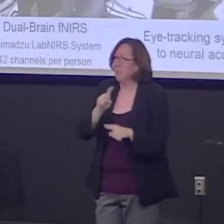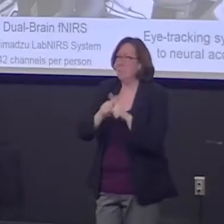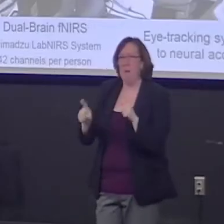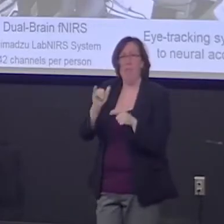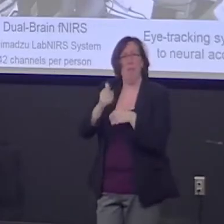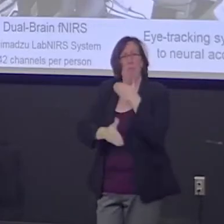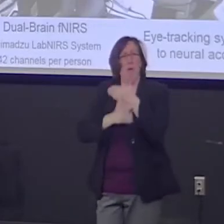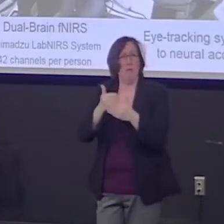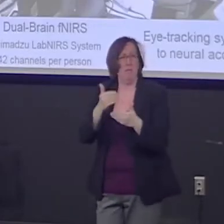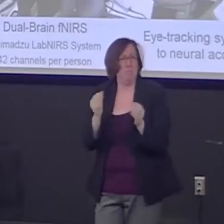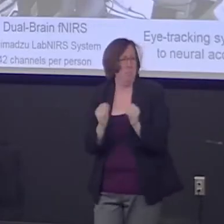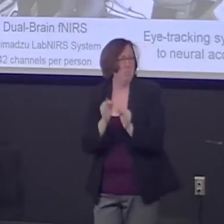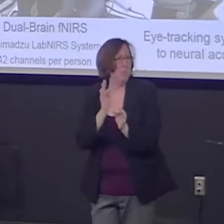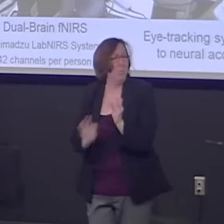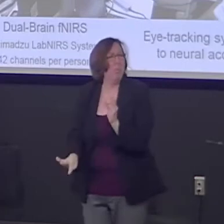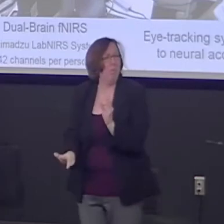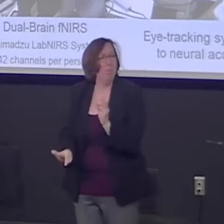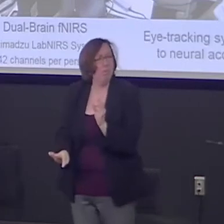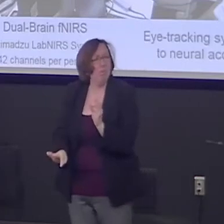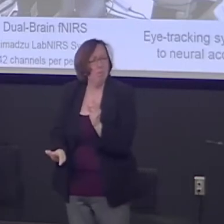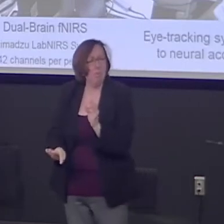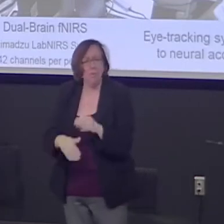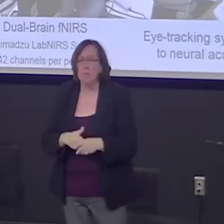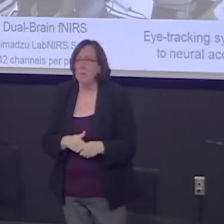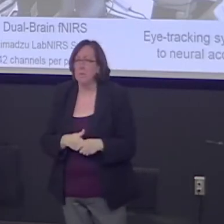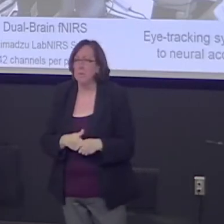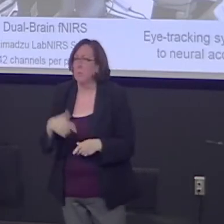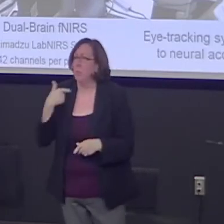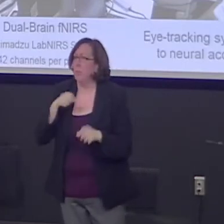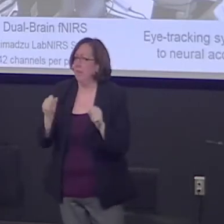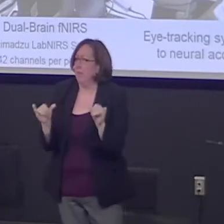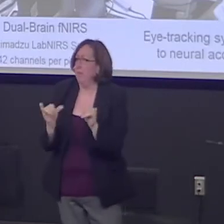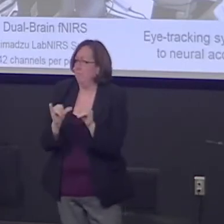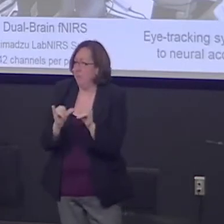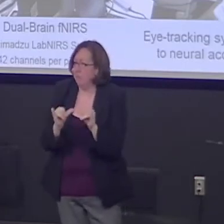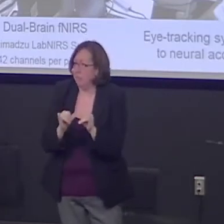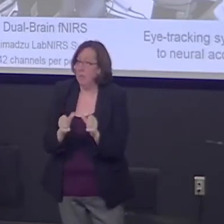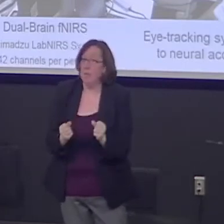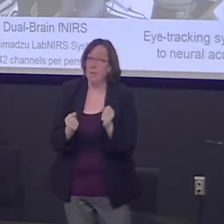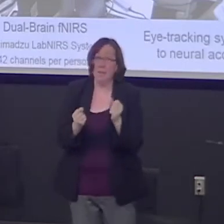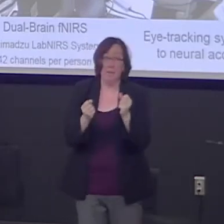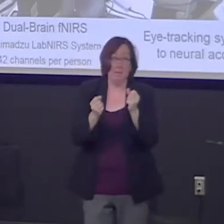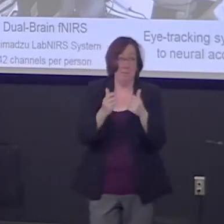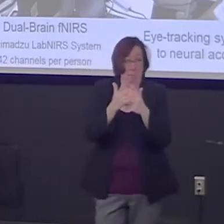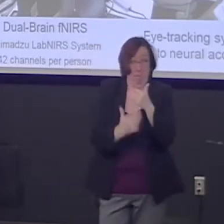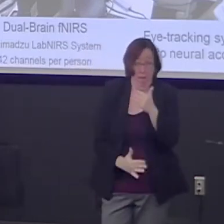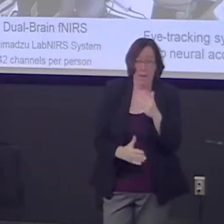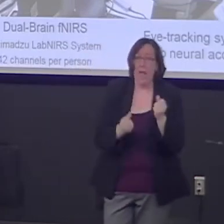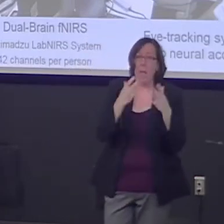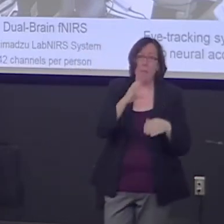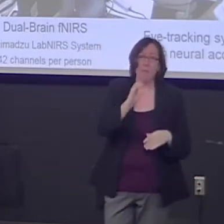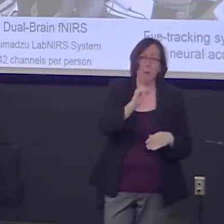We directly measure the concentration of oxygen, and we directly measured the concentration of deoxyhemoglobin.